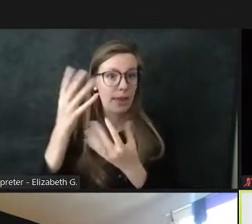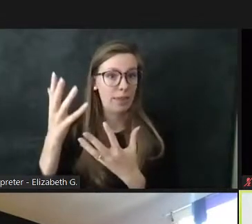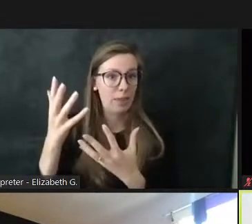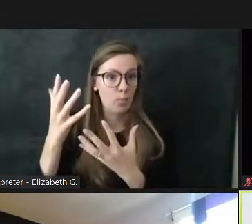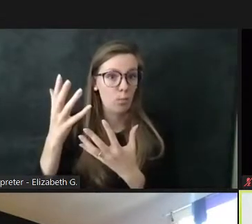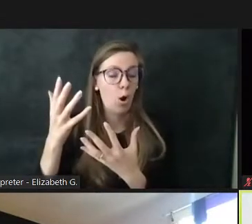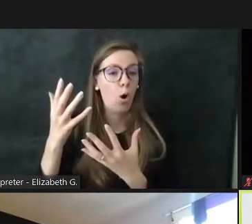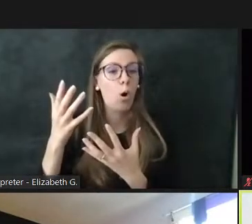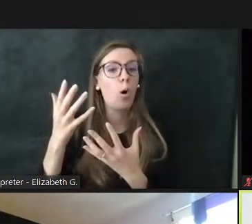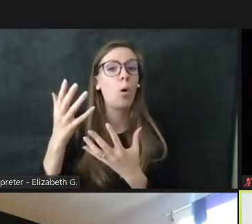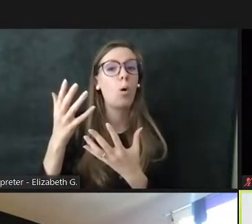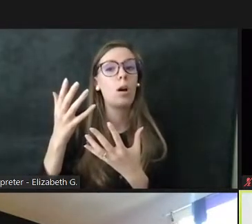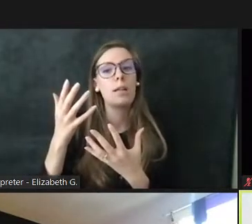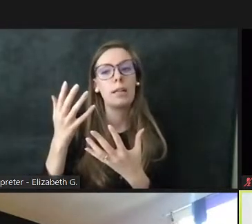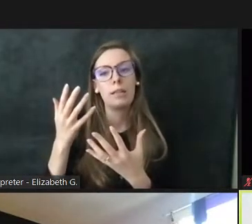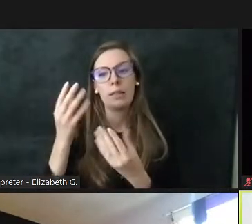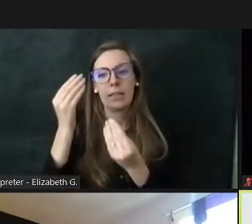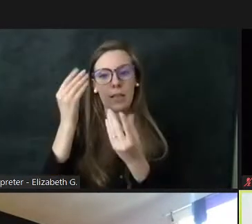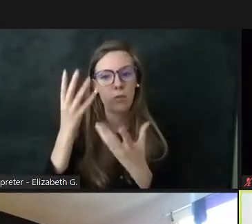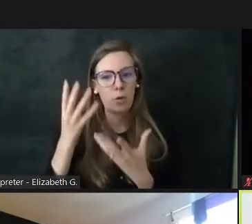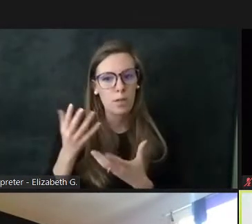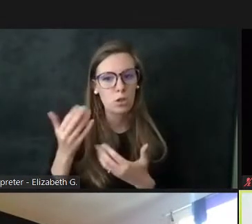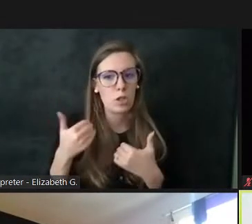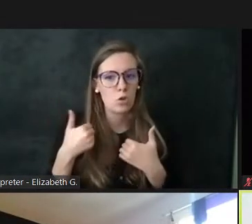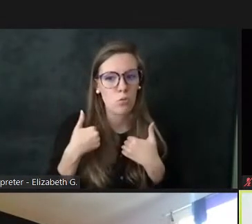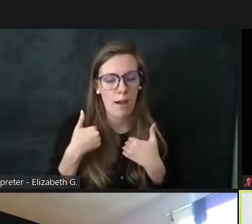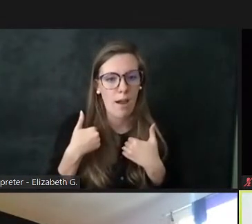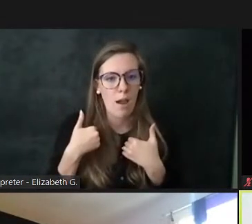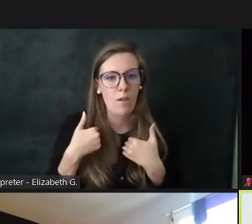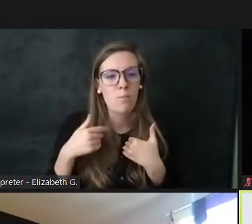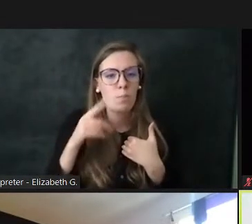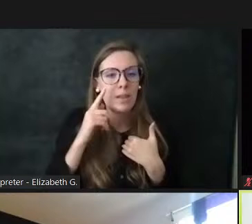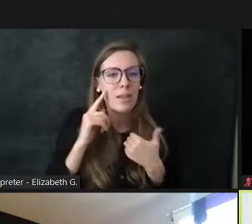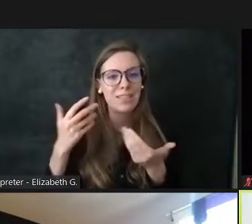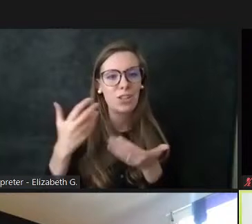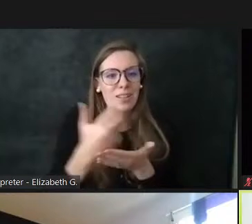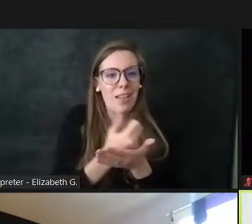And the information that they're collecting is very important.